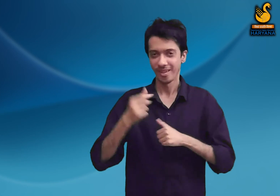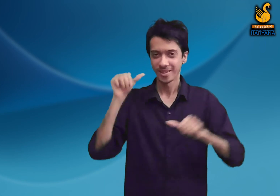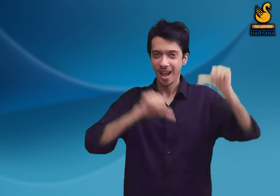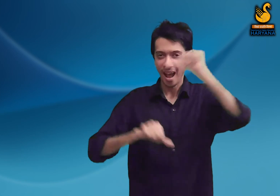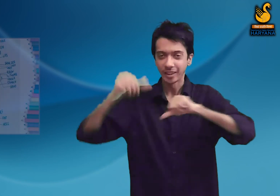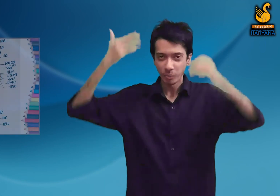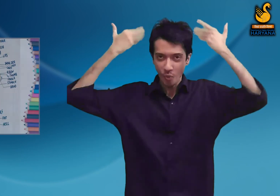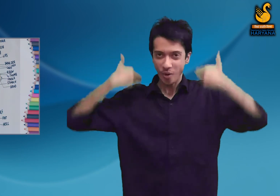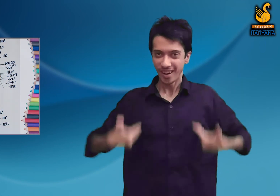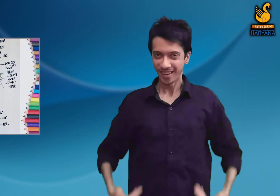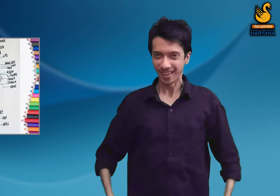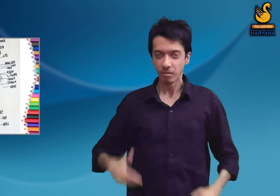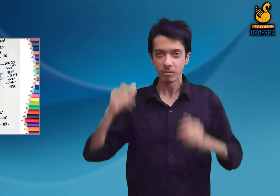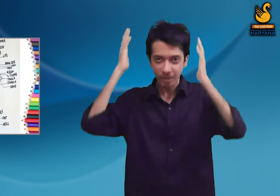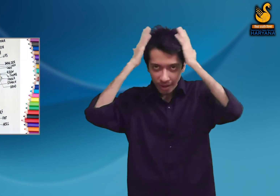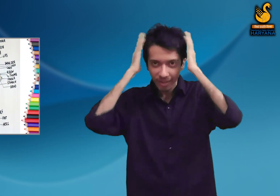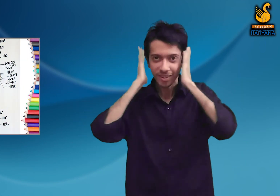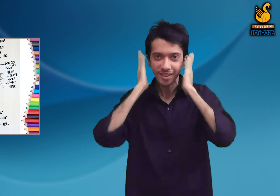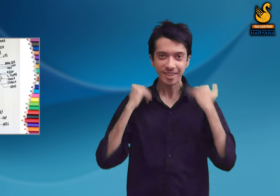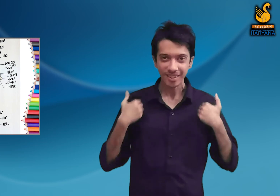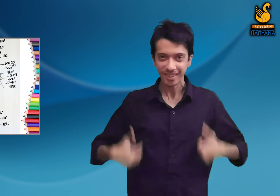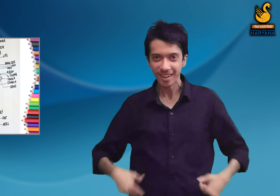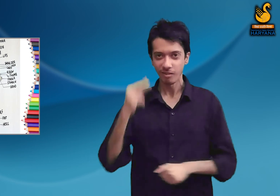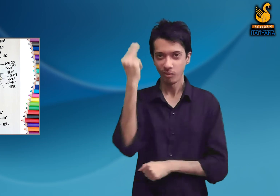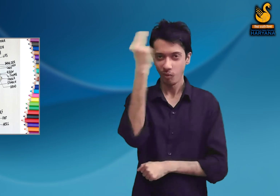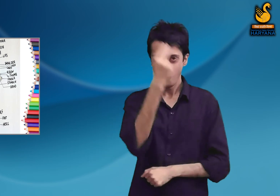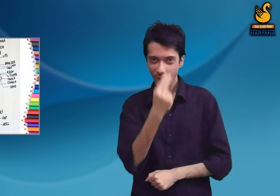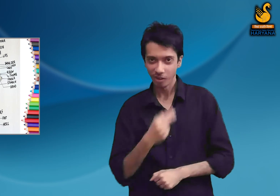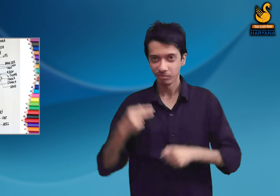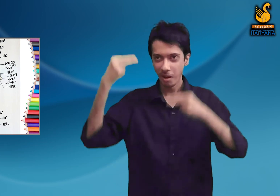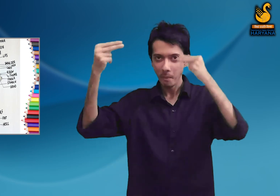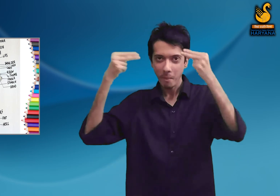In science, we would draw diagrams of the human body with their names